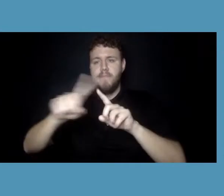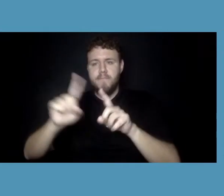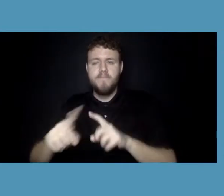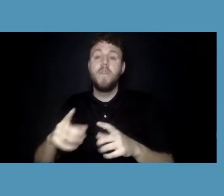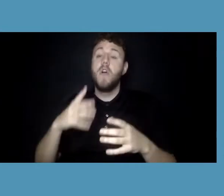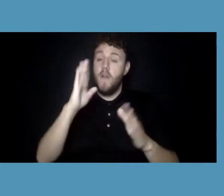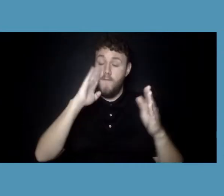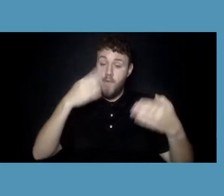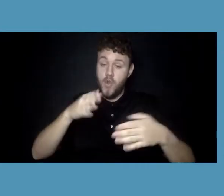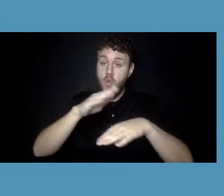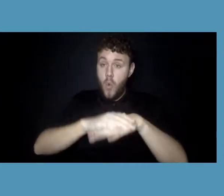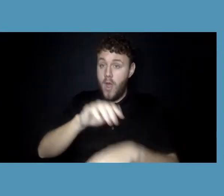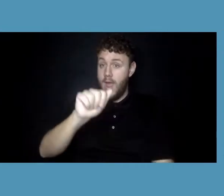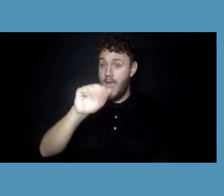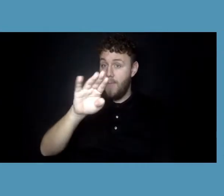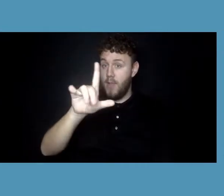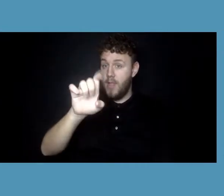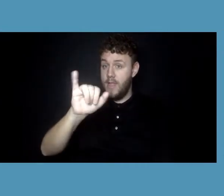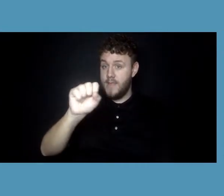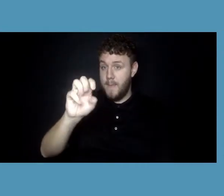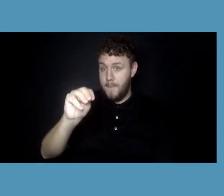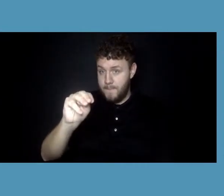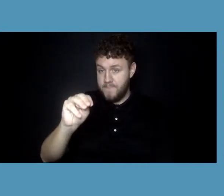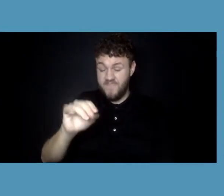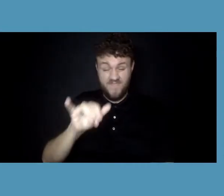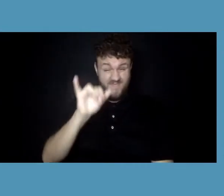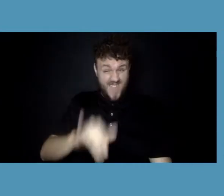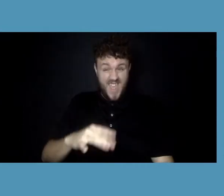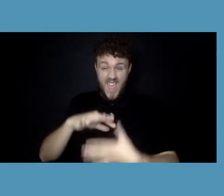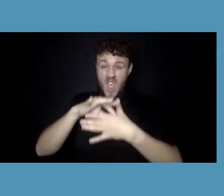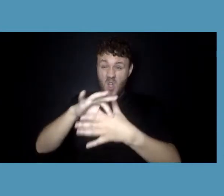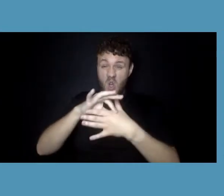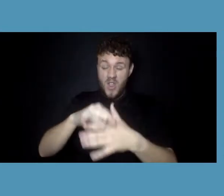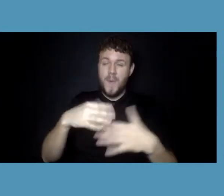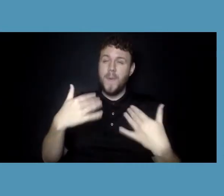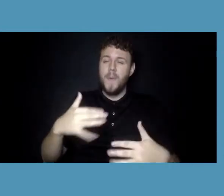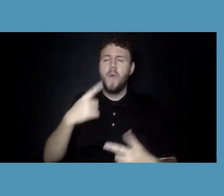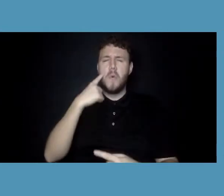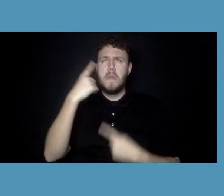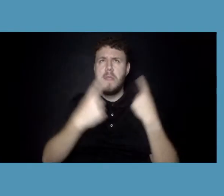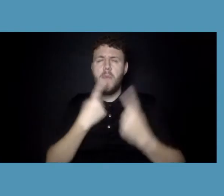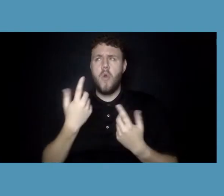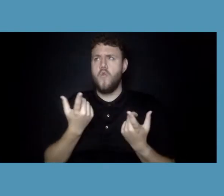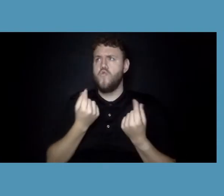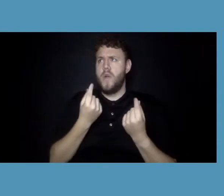so because of this content, in thinking what were we going to do with this exhibition